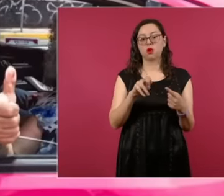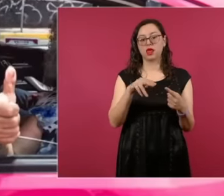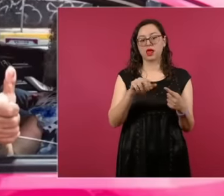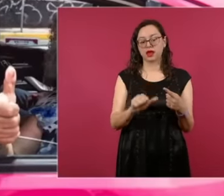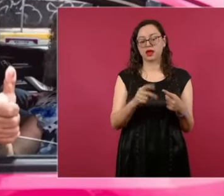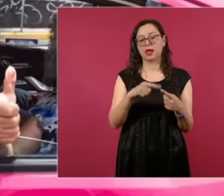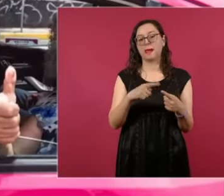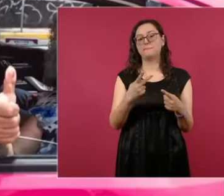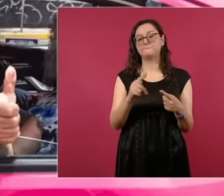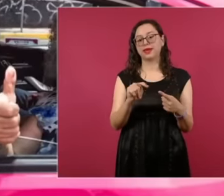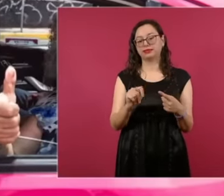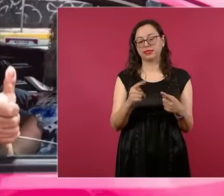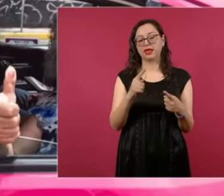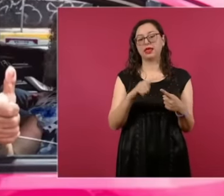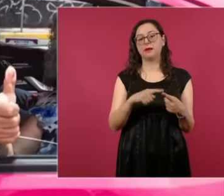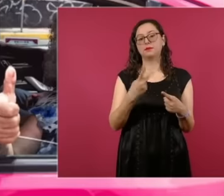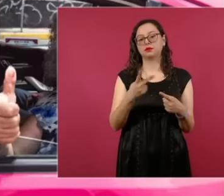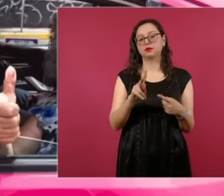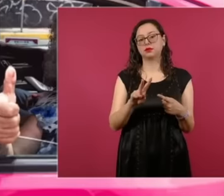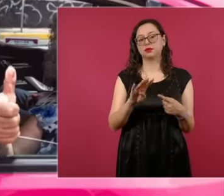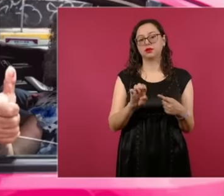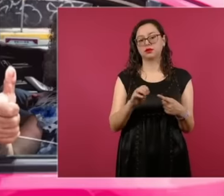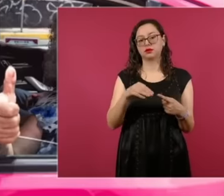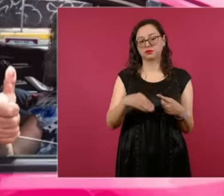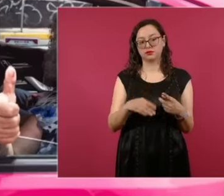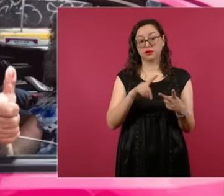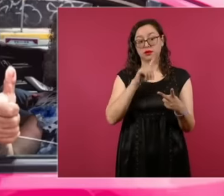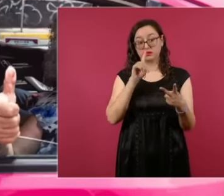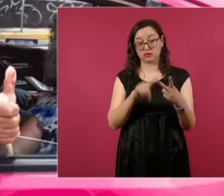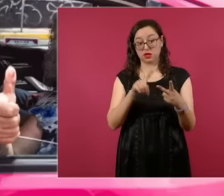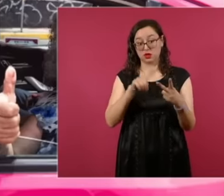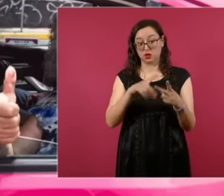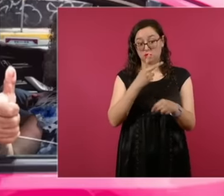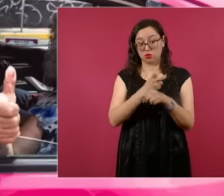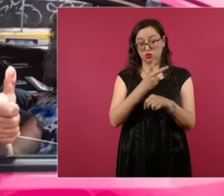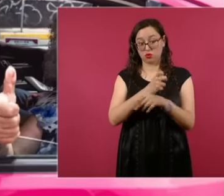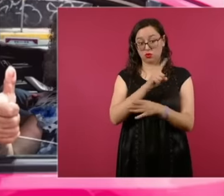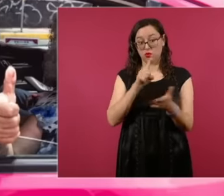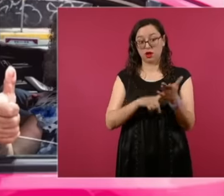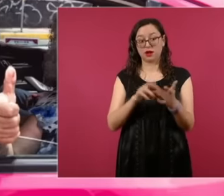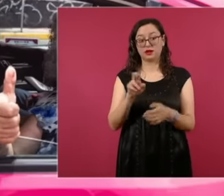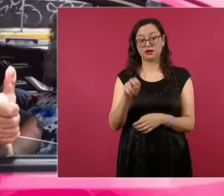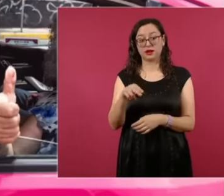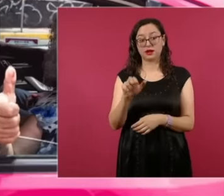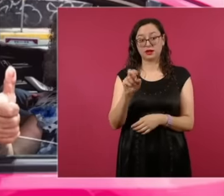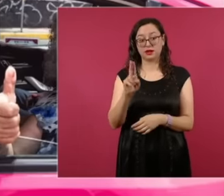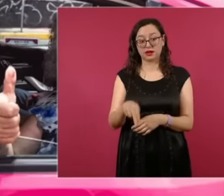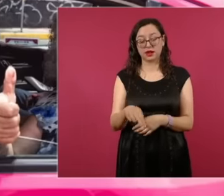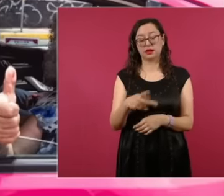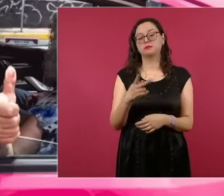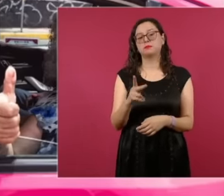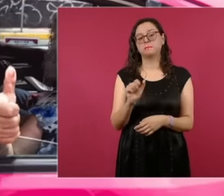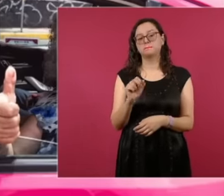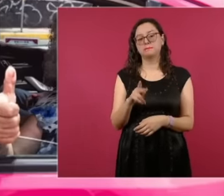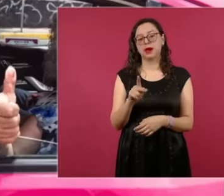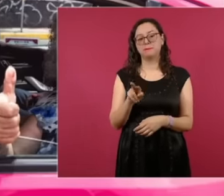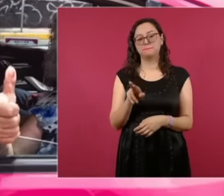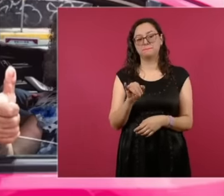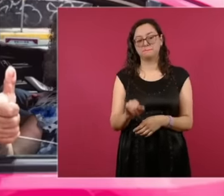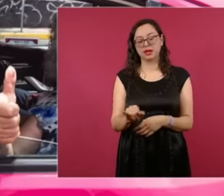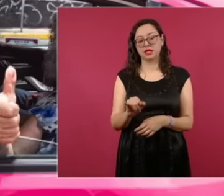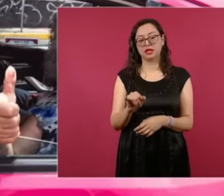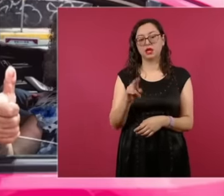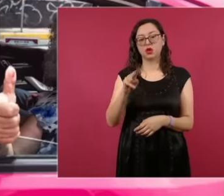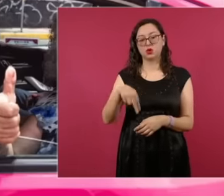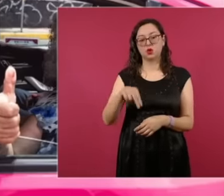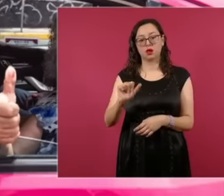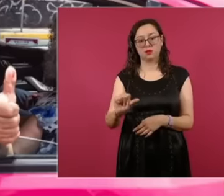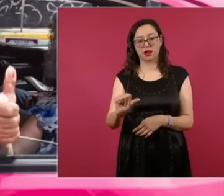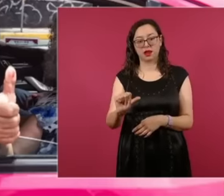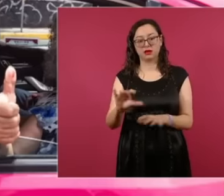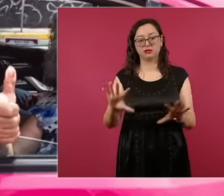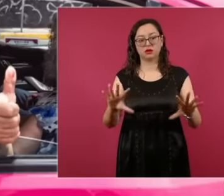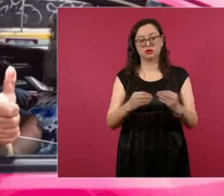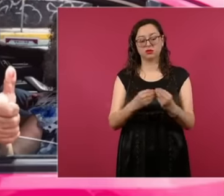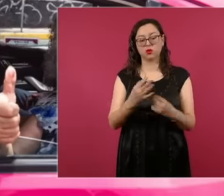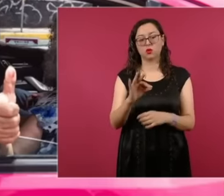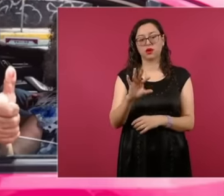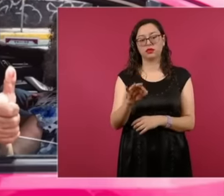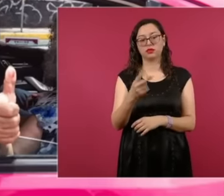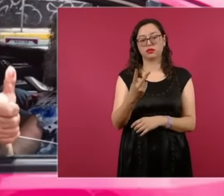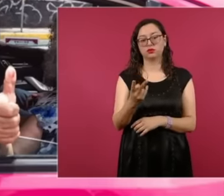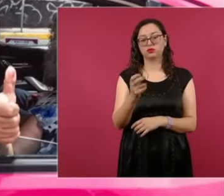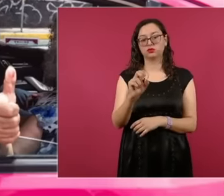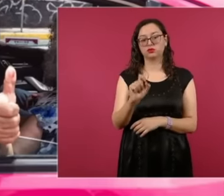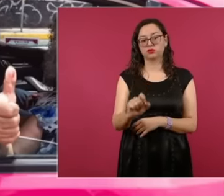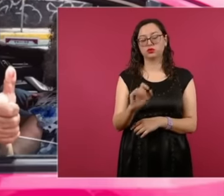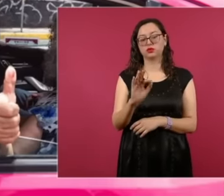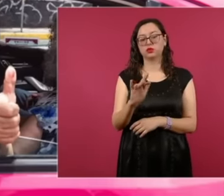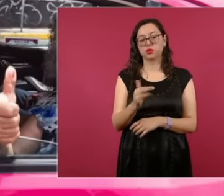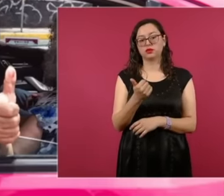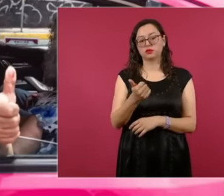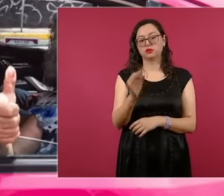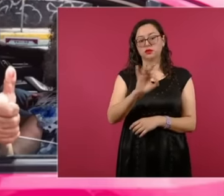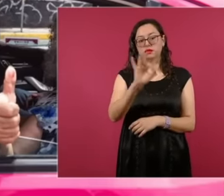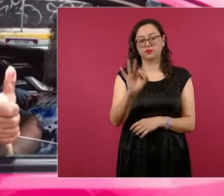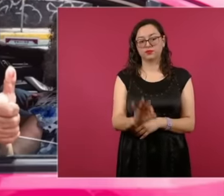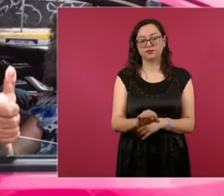ecologist followed by Renán Barrera del pan pri Nueva Alianza with 42.56 for life Gómez with 3.84